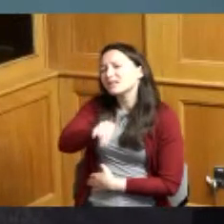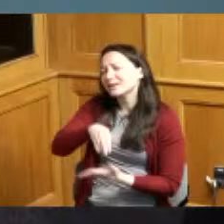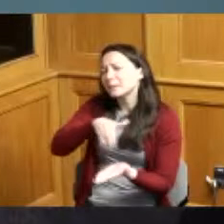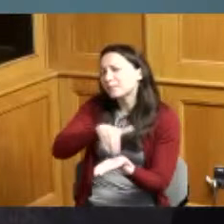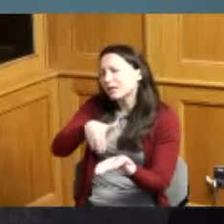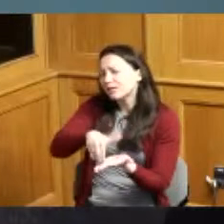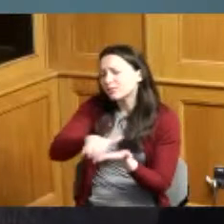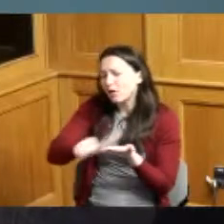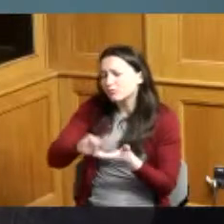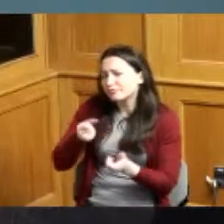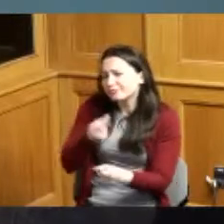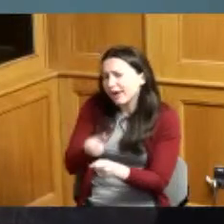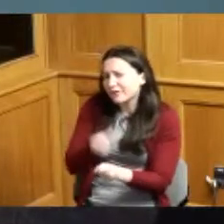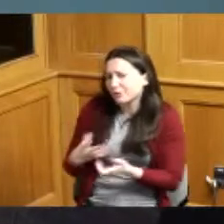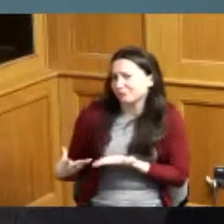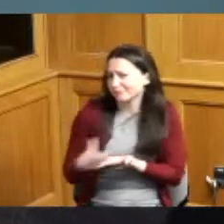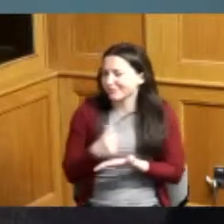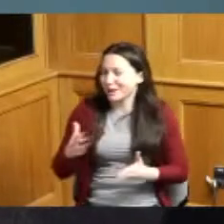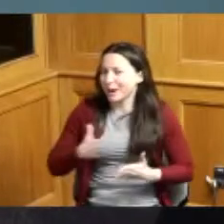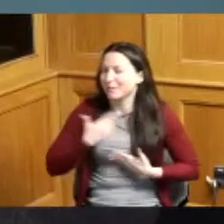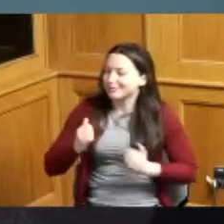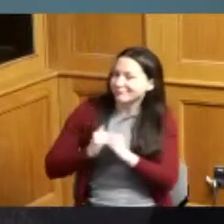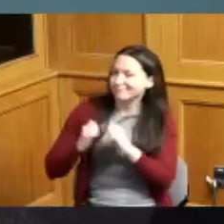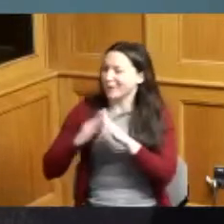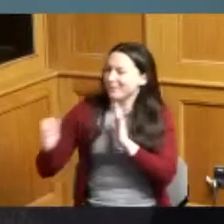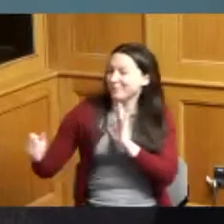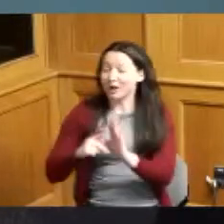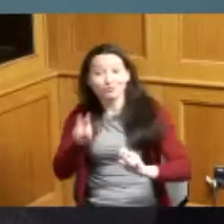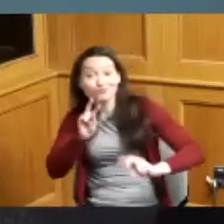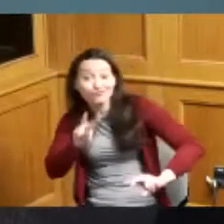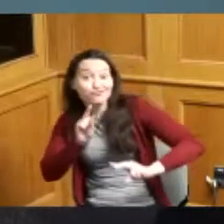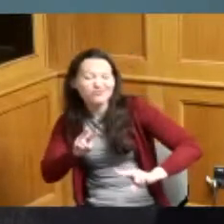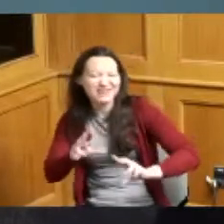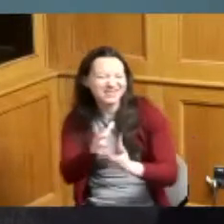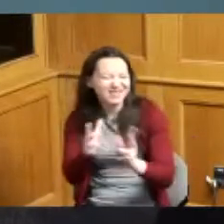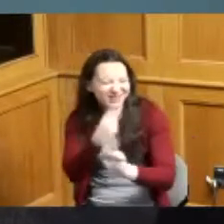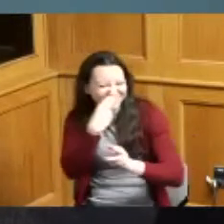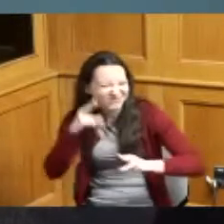year we're glad to have it back so looking forward to it it was a lot of fun and